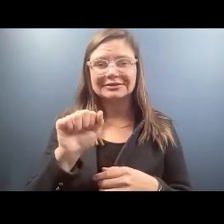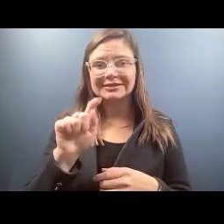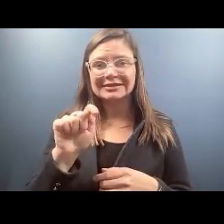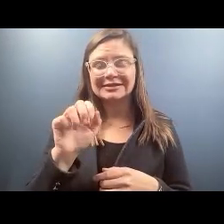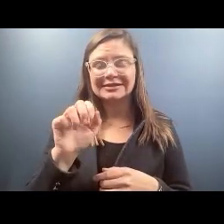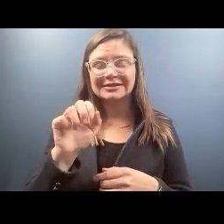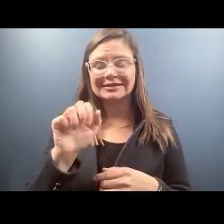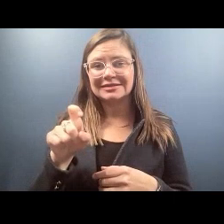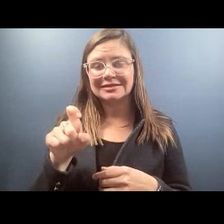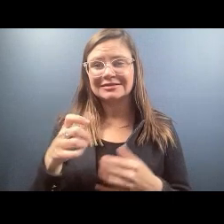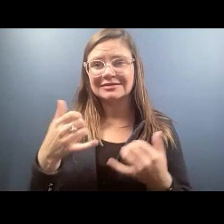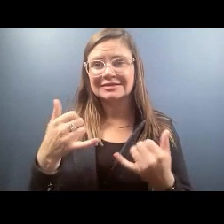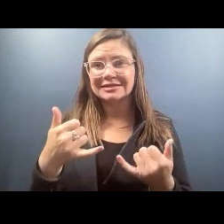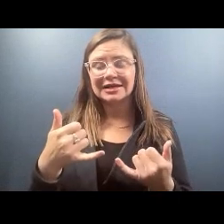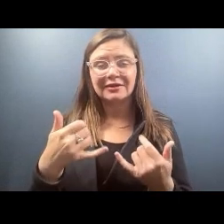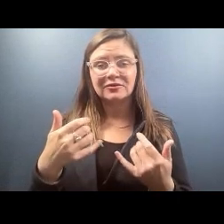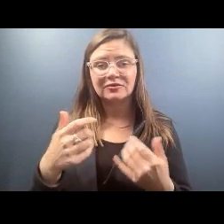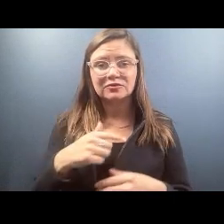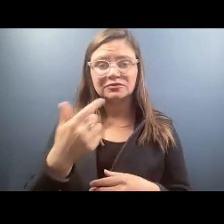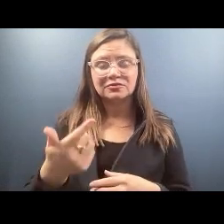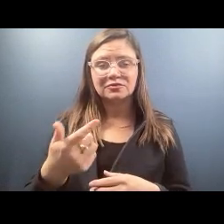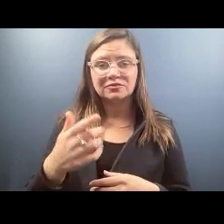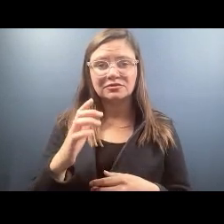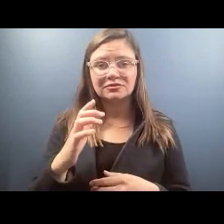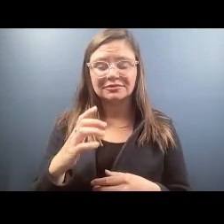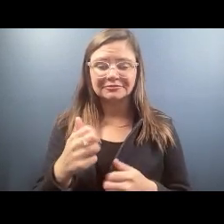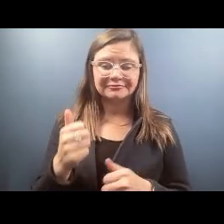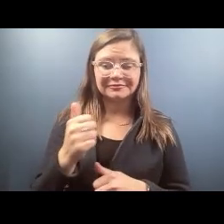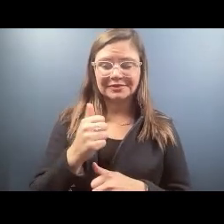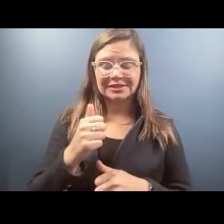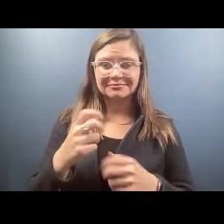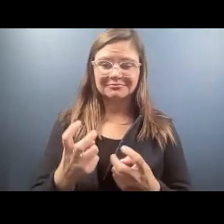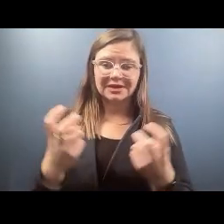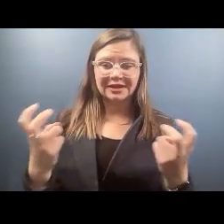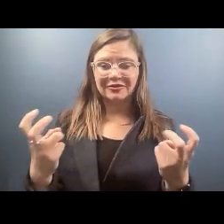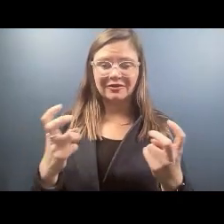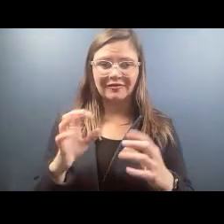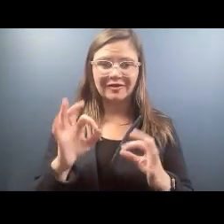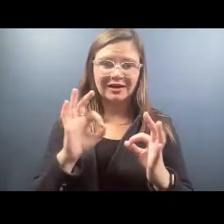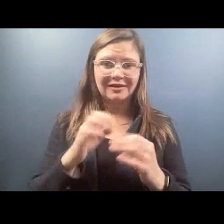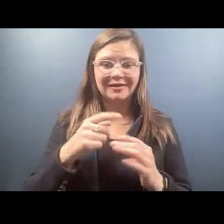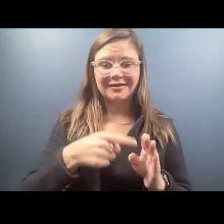I'm going to turn the floor over now to our esteemed panel of experts from the state of New Mexico.